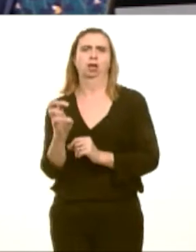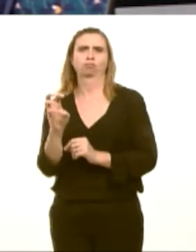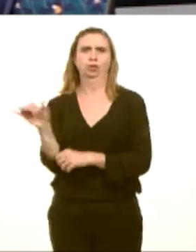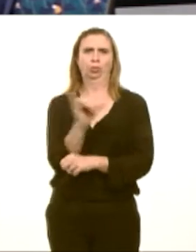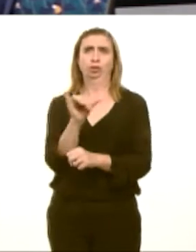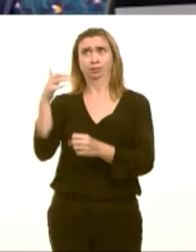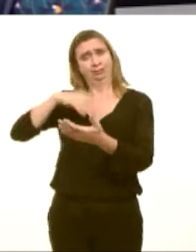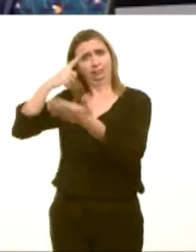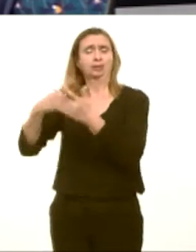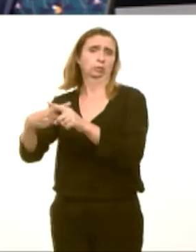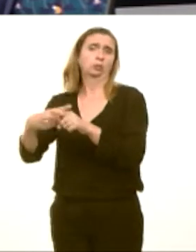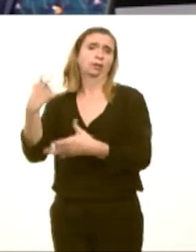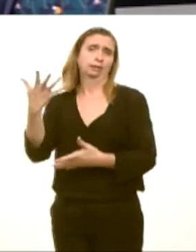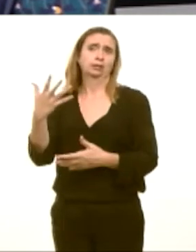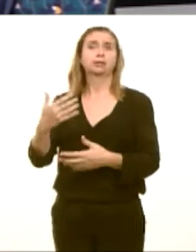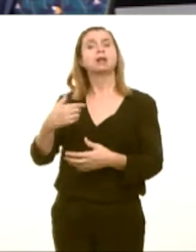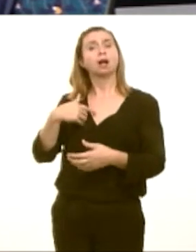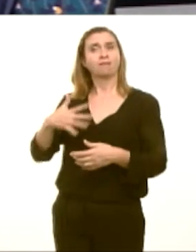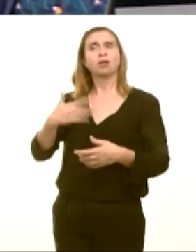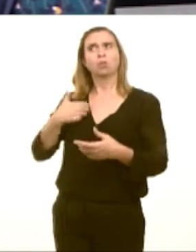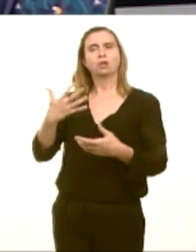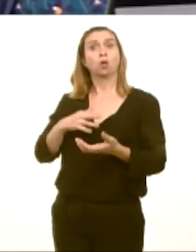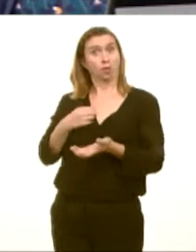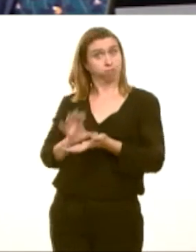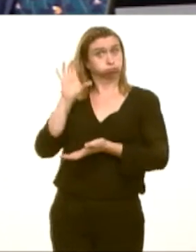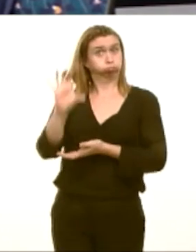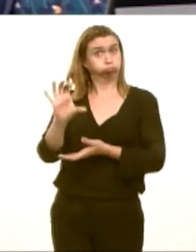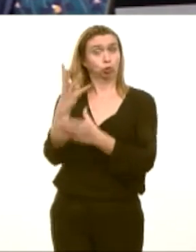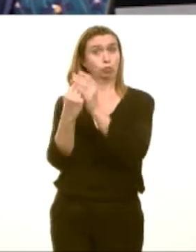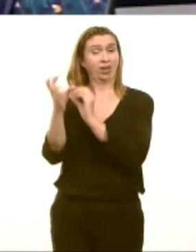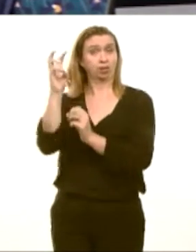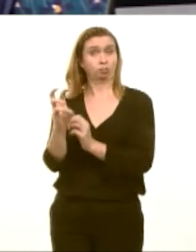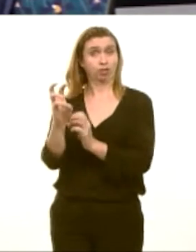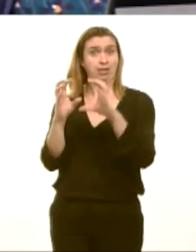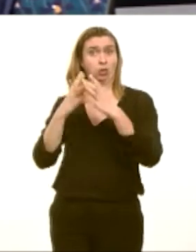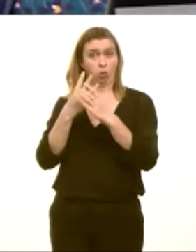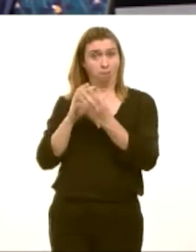best value out of Superfast Cymru, that we are not subsidising what the market would